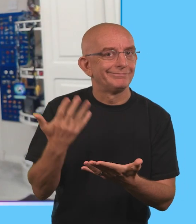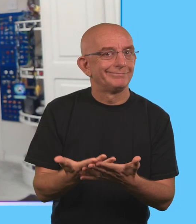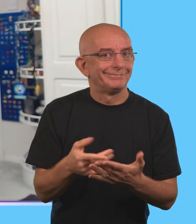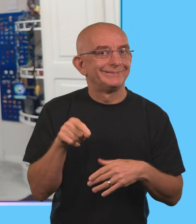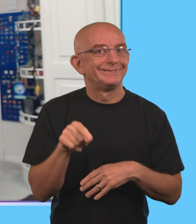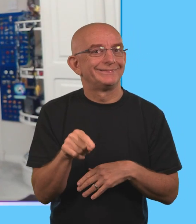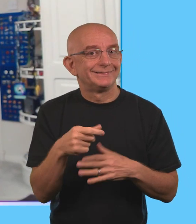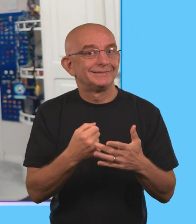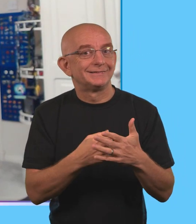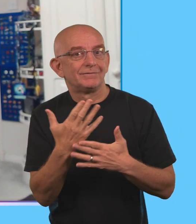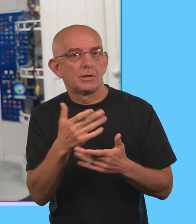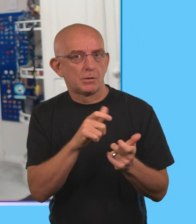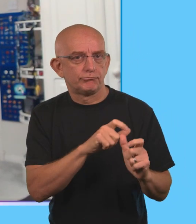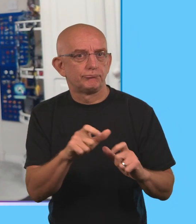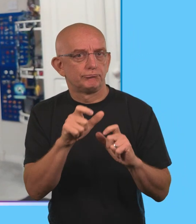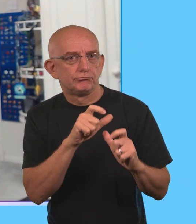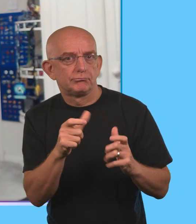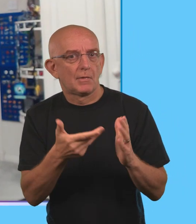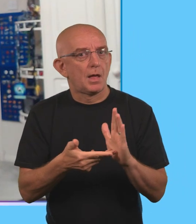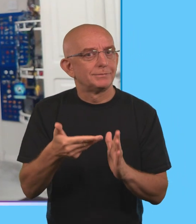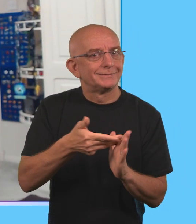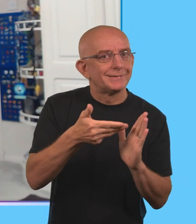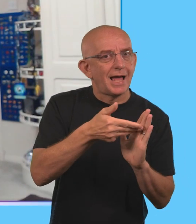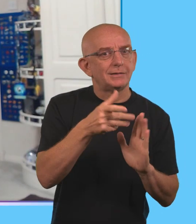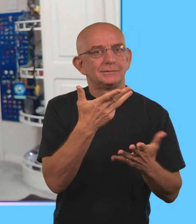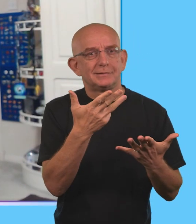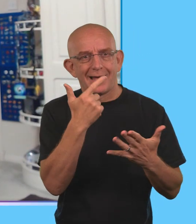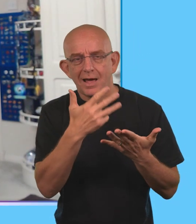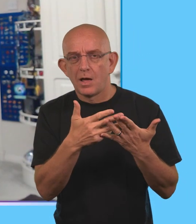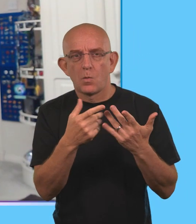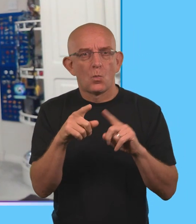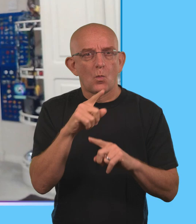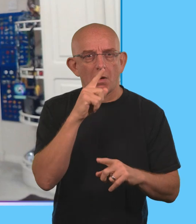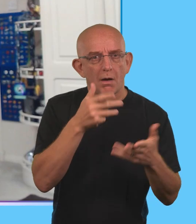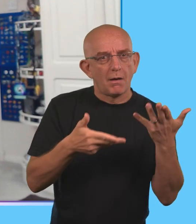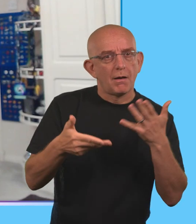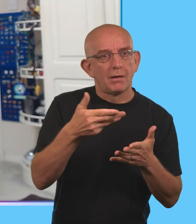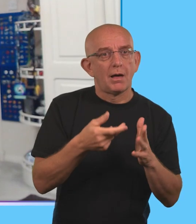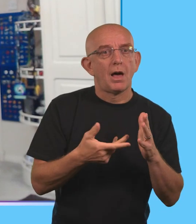And the developers have continued to make updates even to the demo build and added